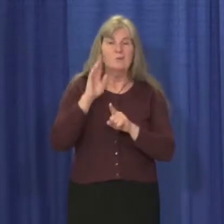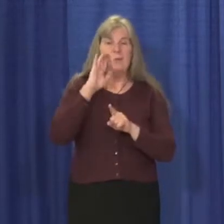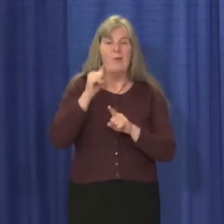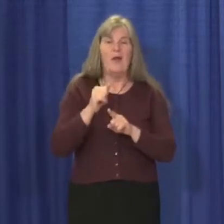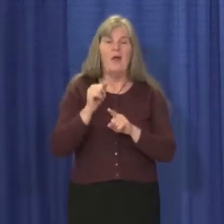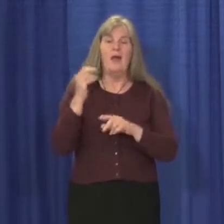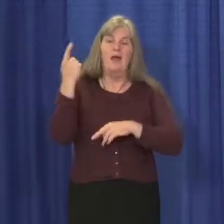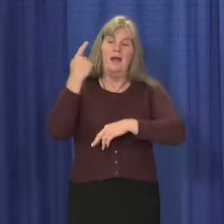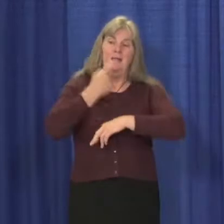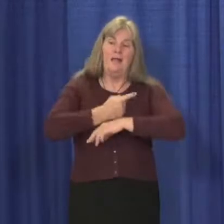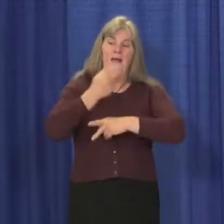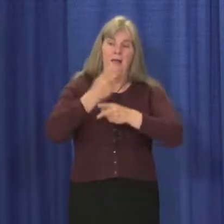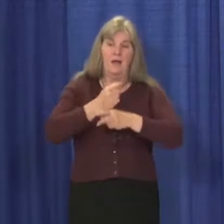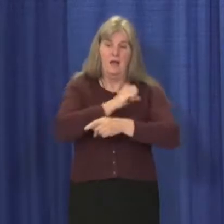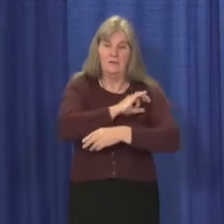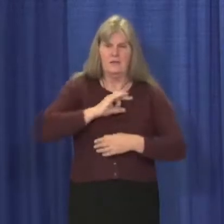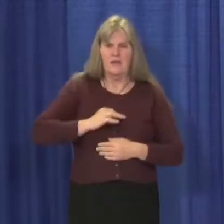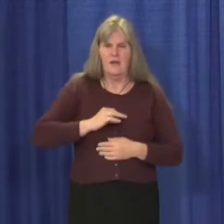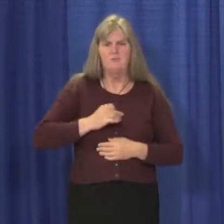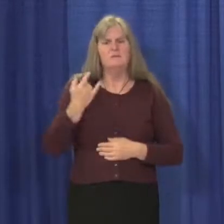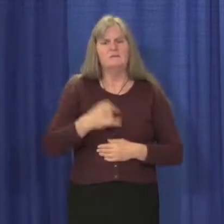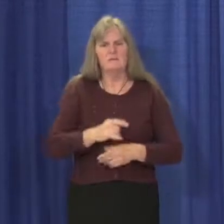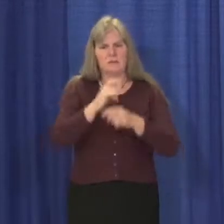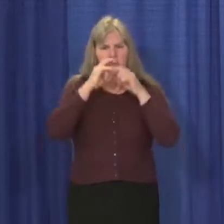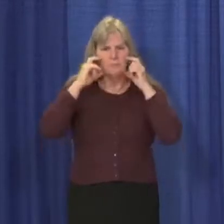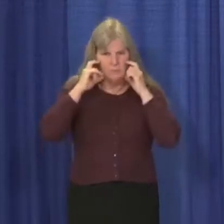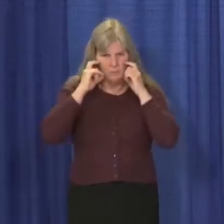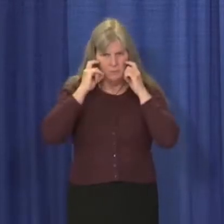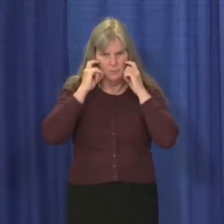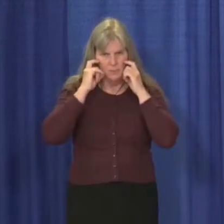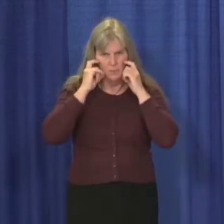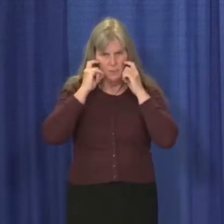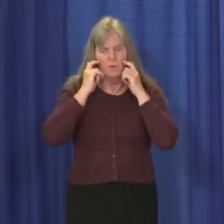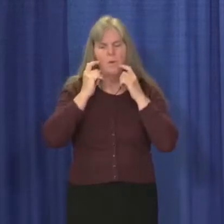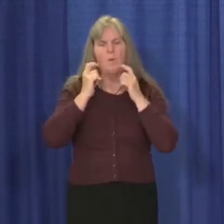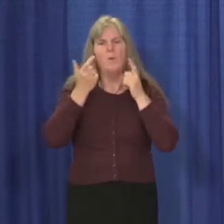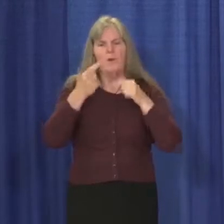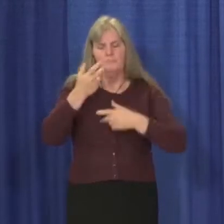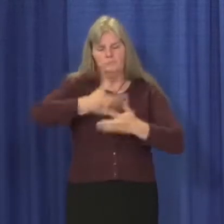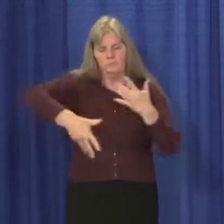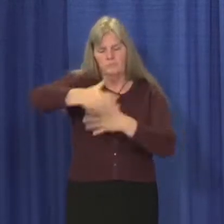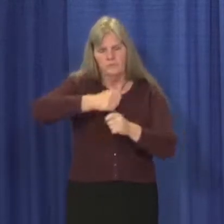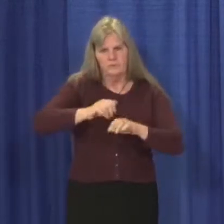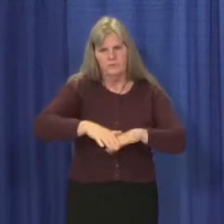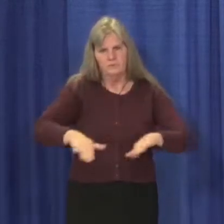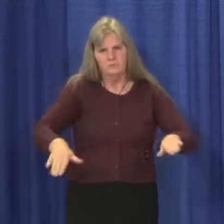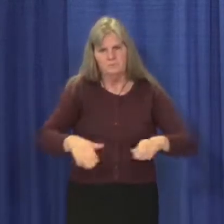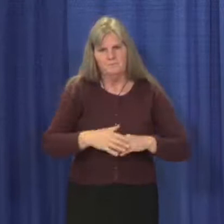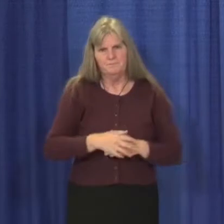wear a mask while interacting with children to prevent any possible transmission.